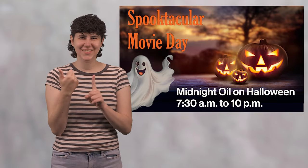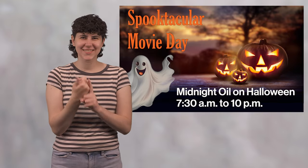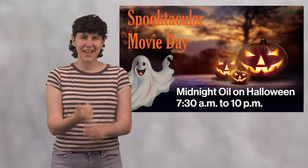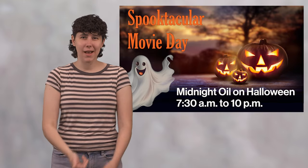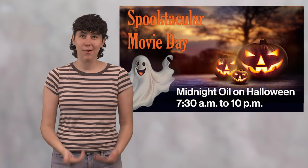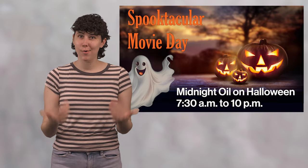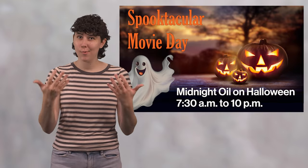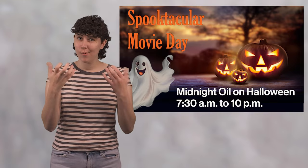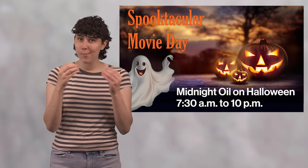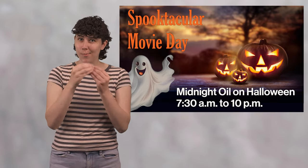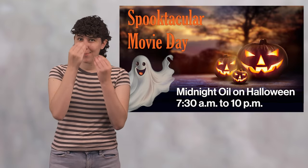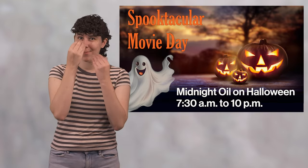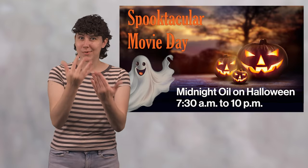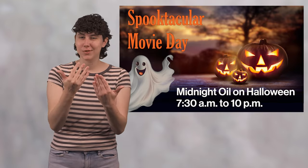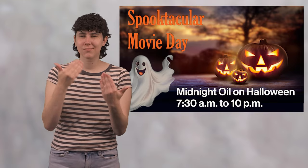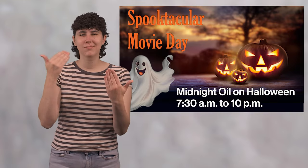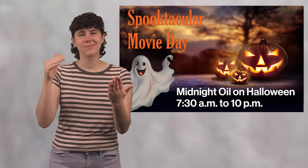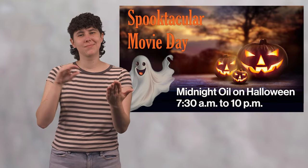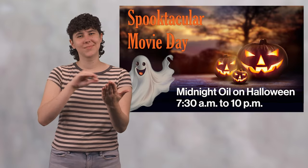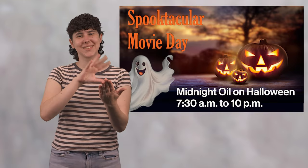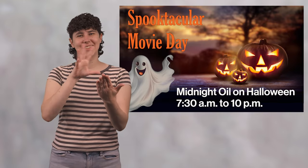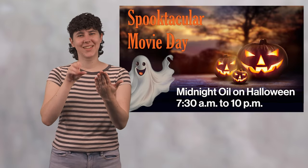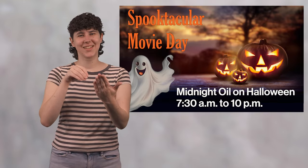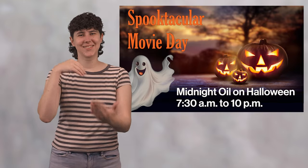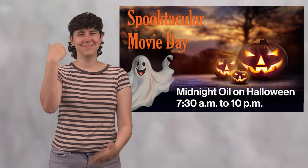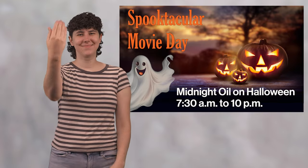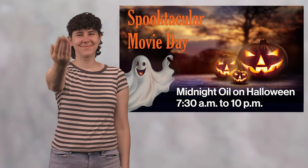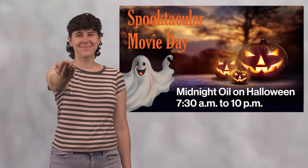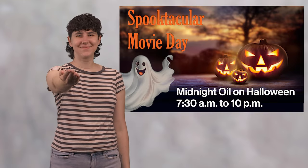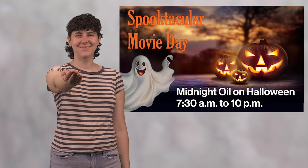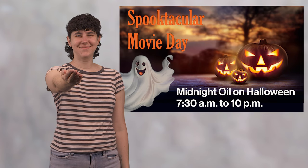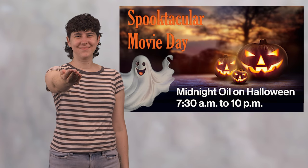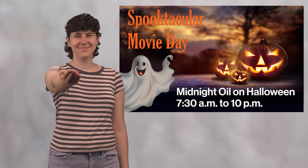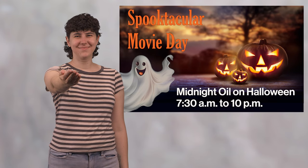Trick or treat yo’ self! Want more information? Scan the QR code.